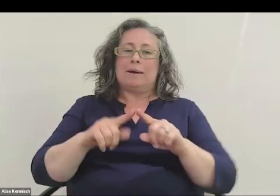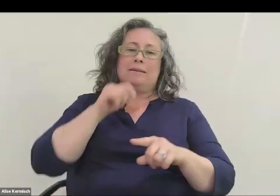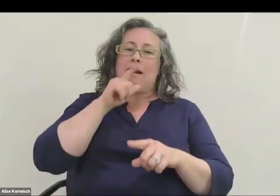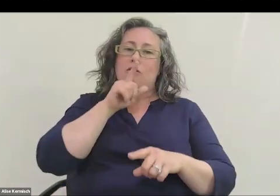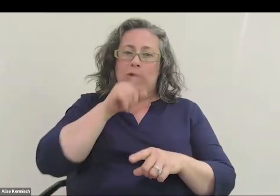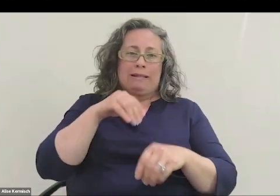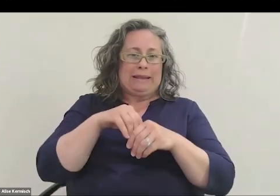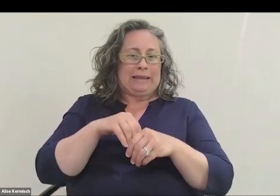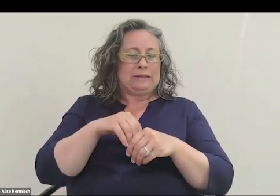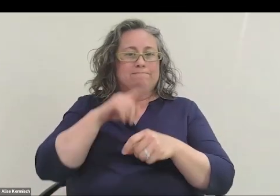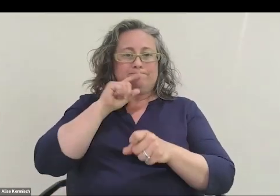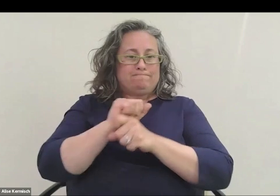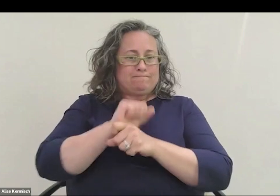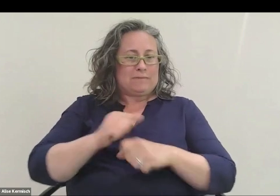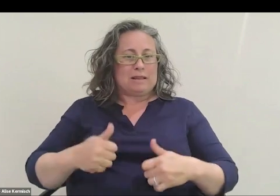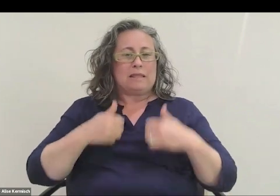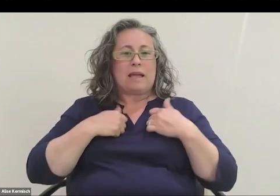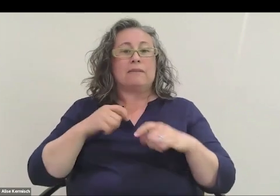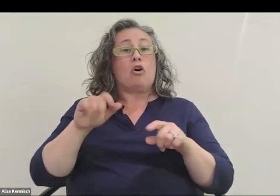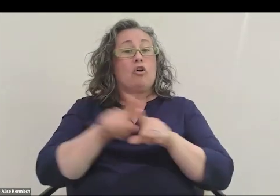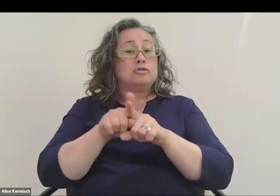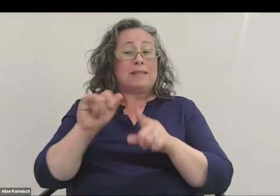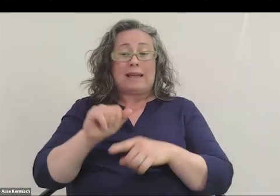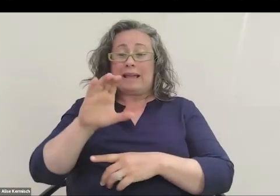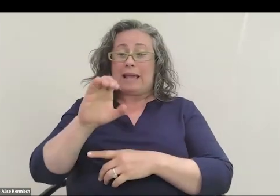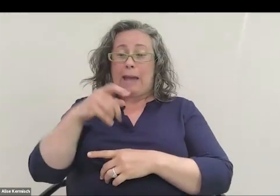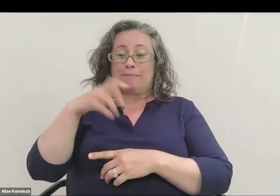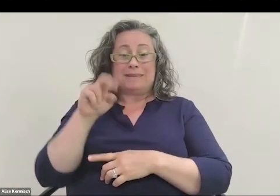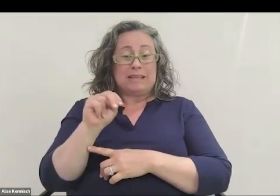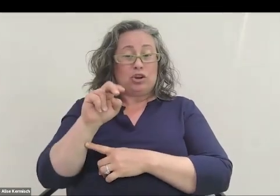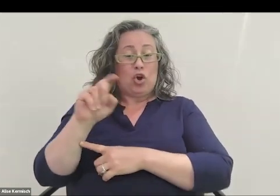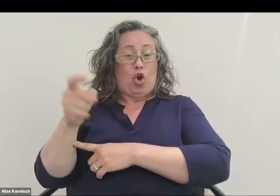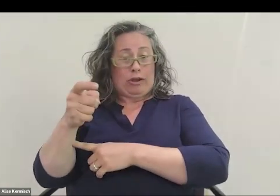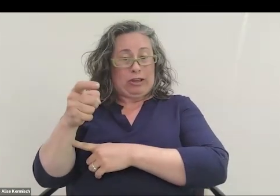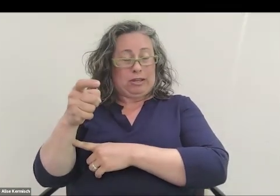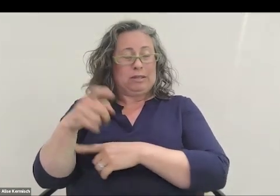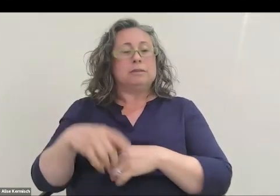In here, I think also of Captain Hook. People who are villains